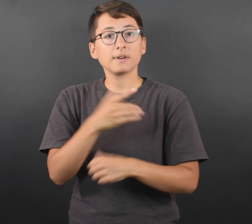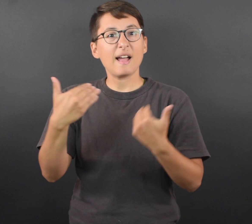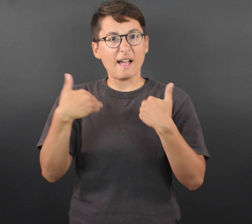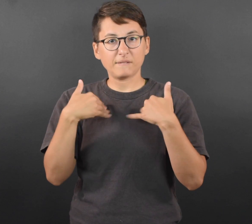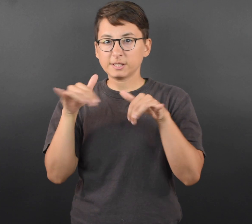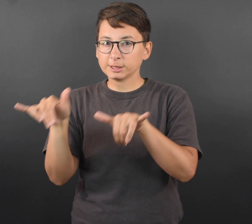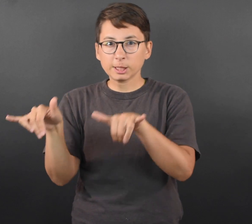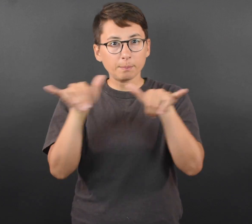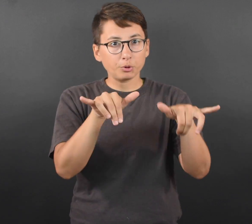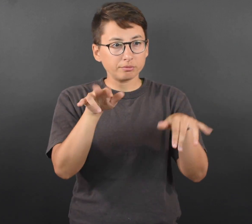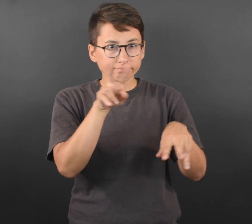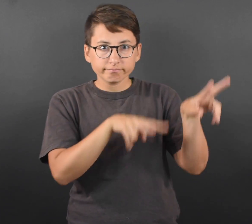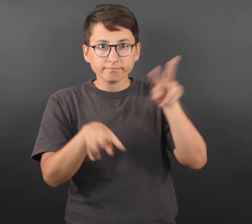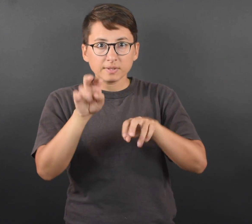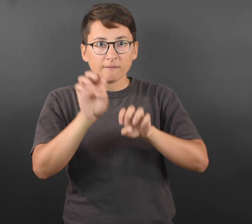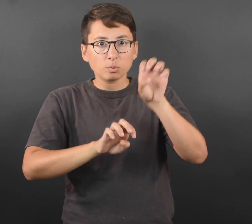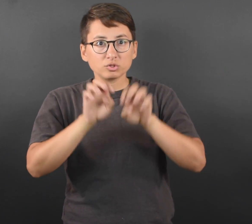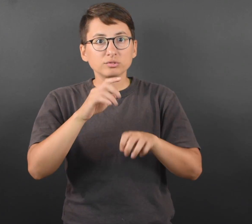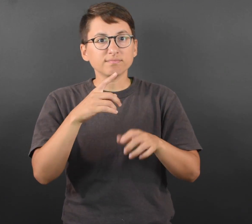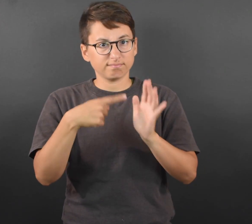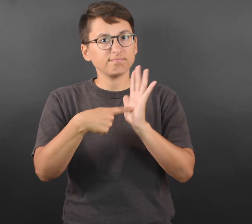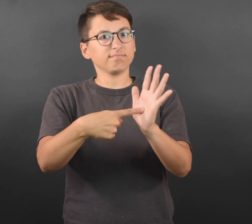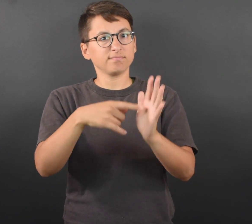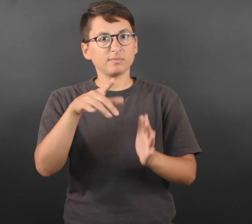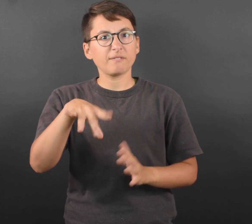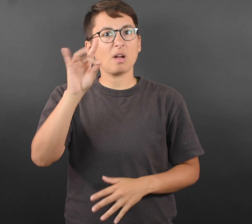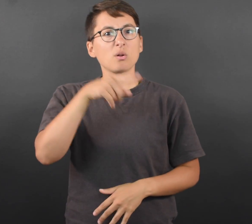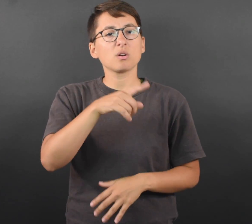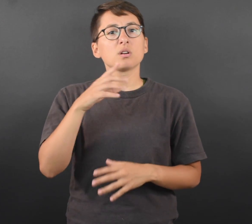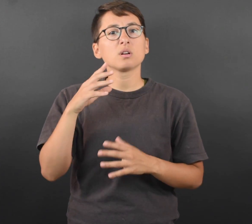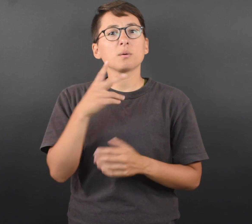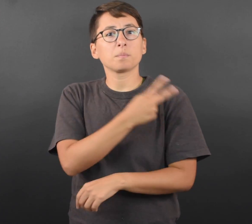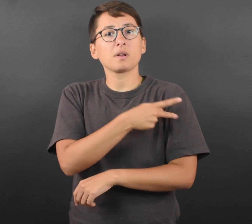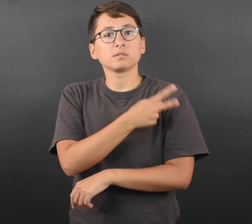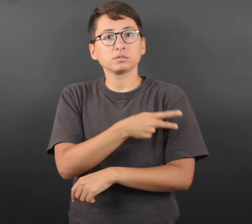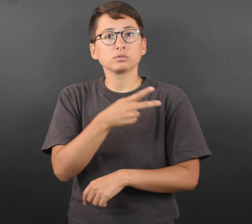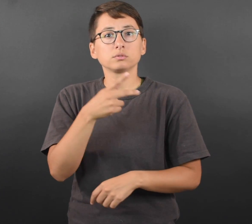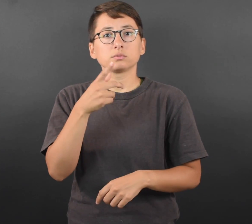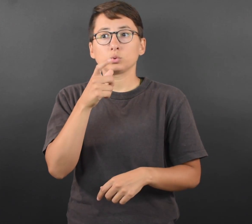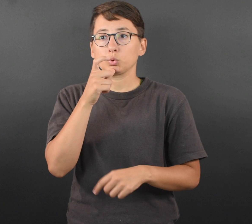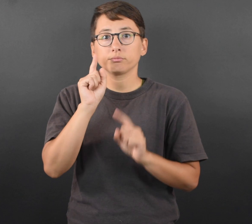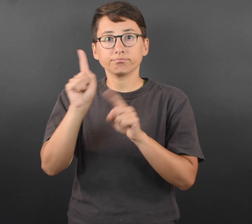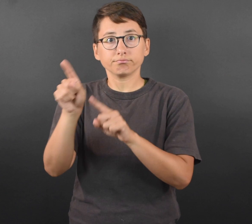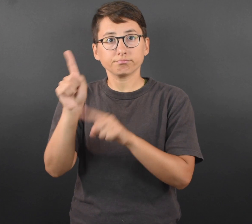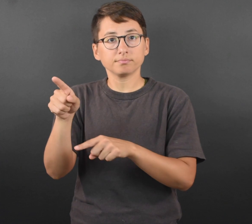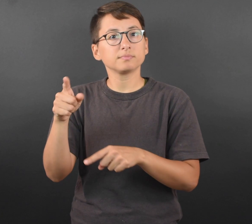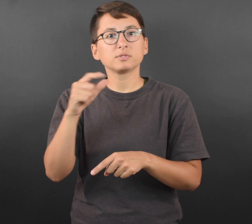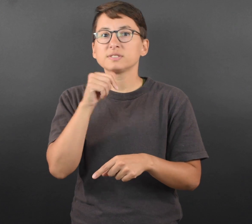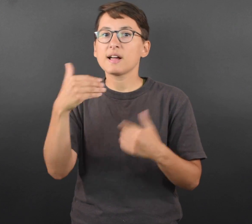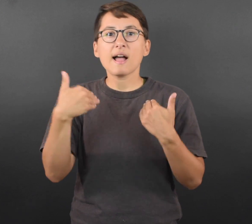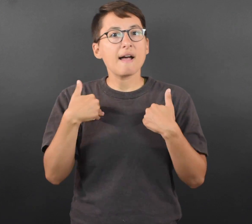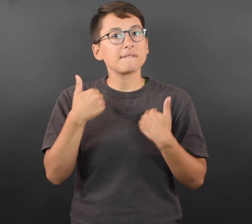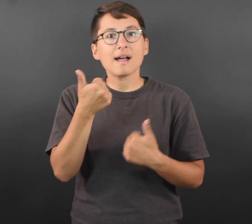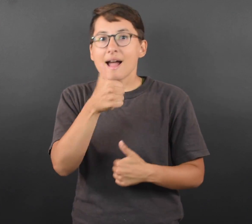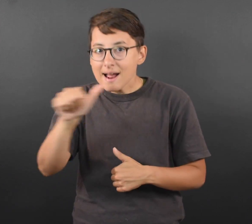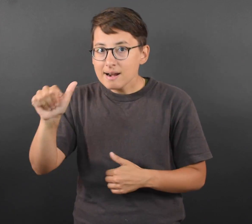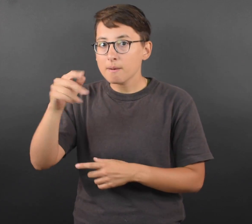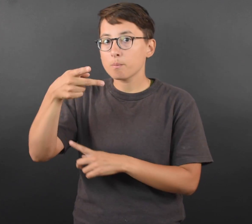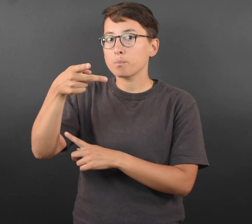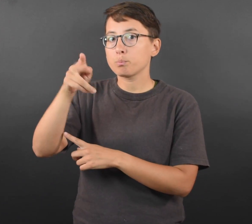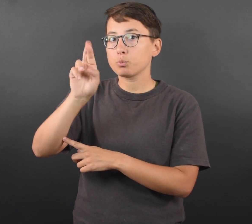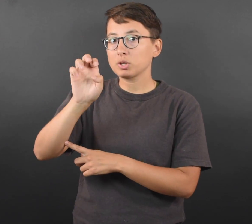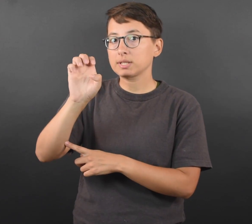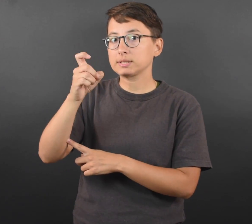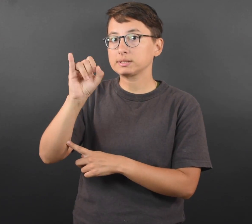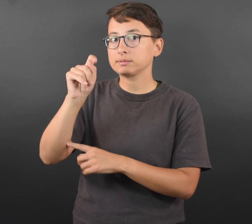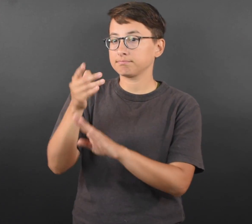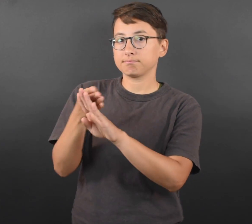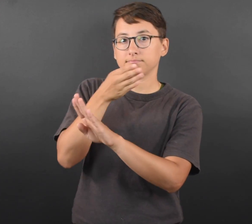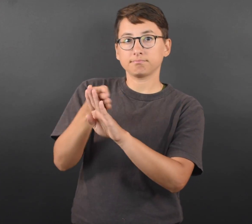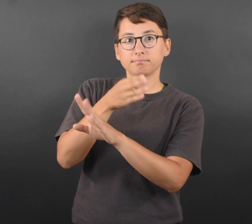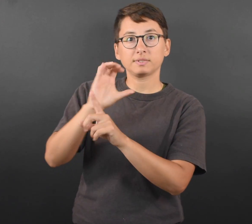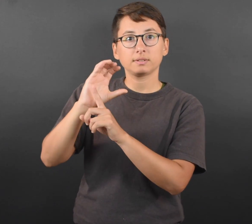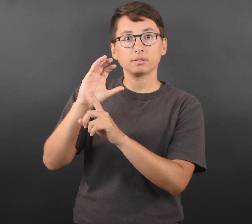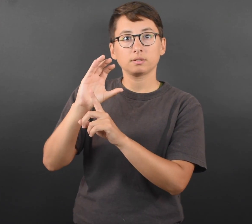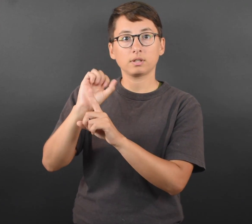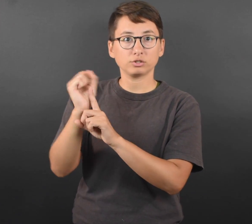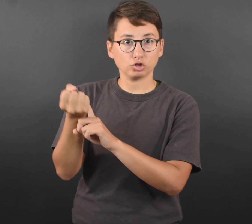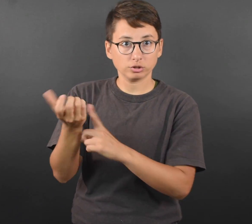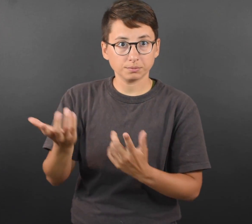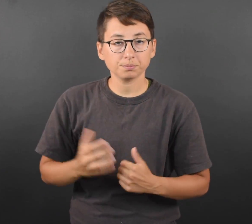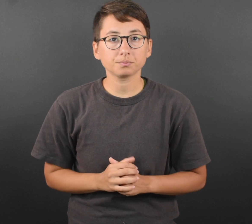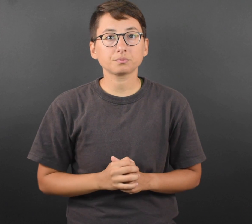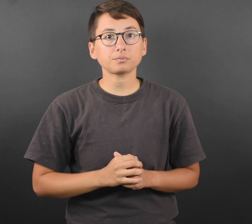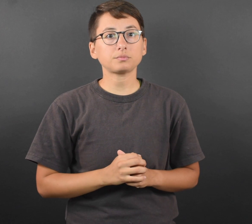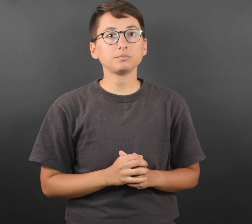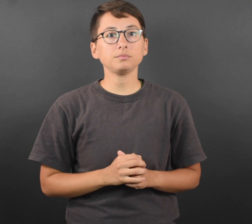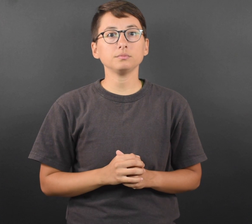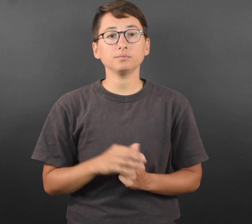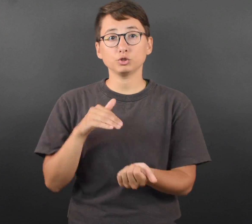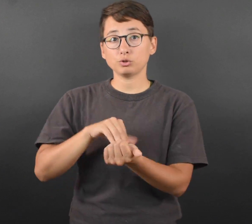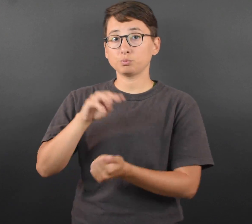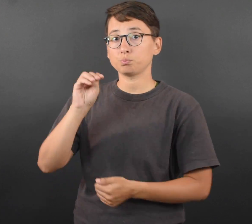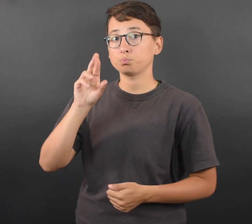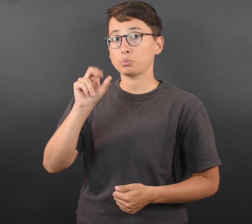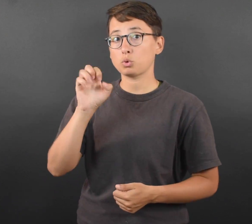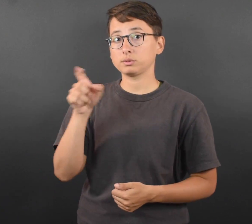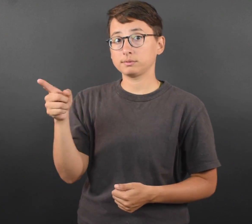found that most patients seen there didn't have preexisting conditions.